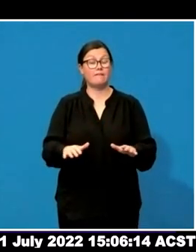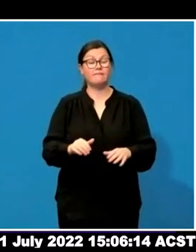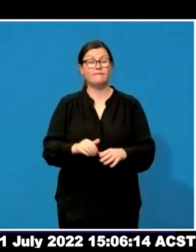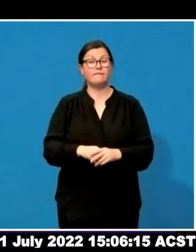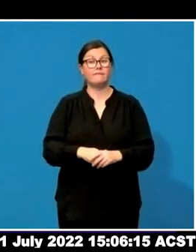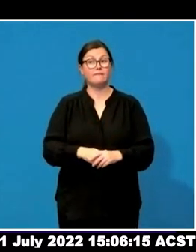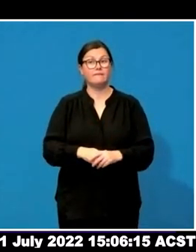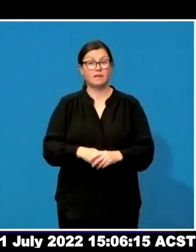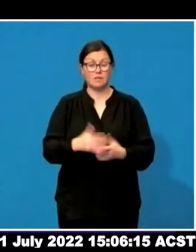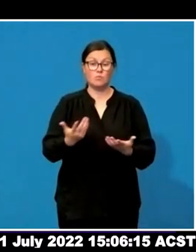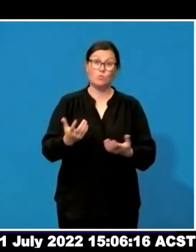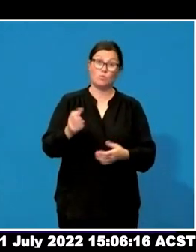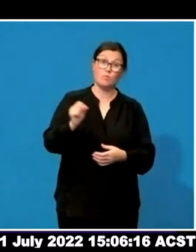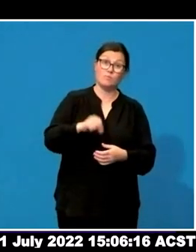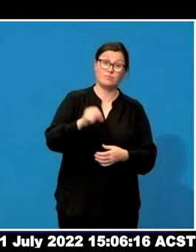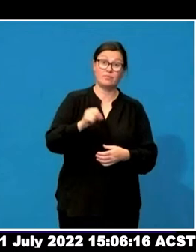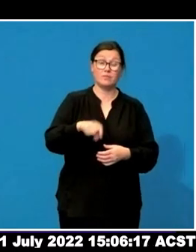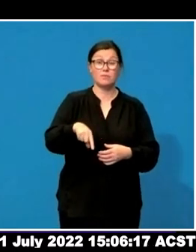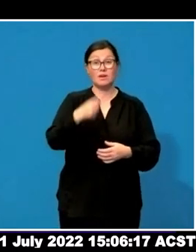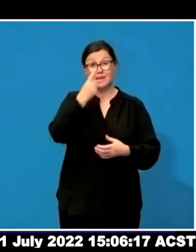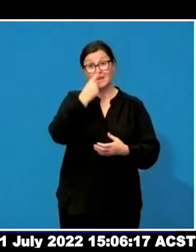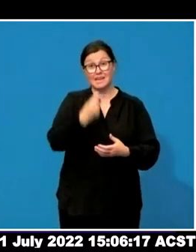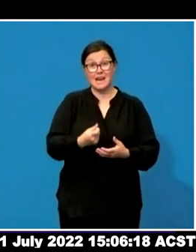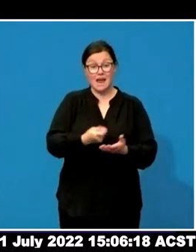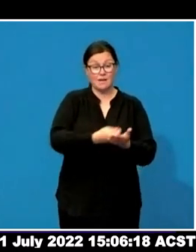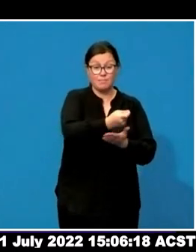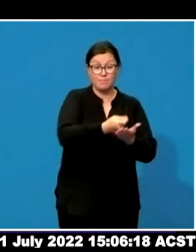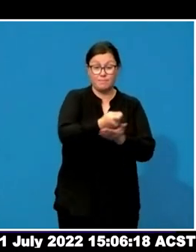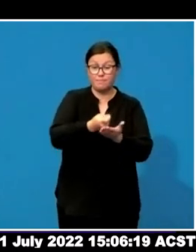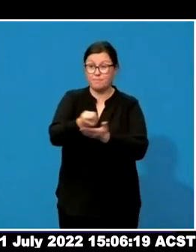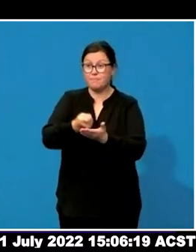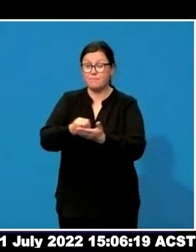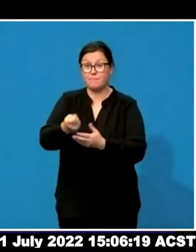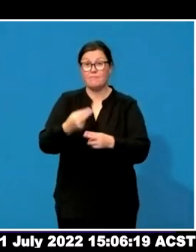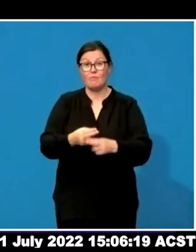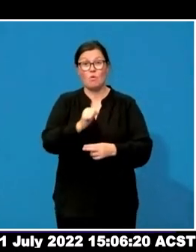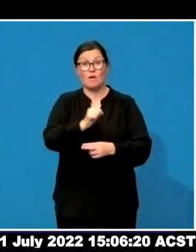for what he's been assessed by his OT as needing, which is 24/7 supports.